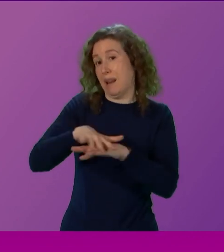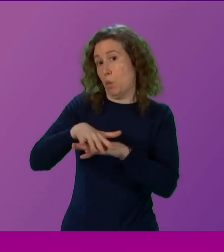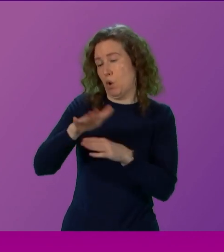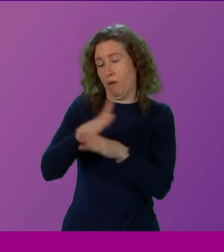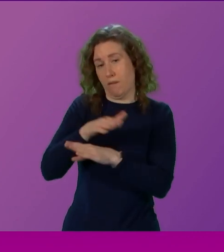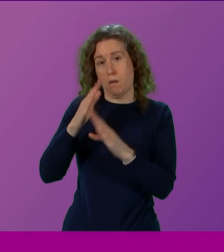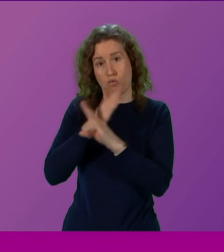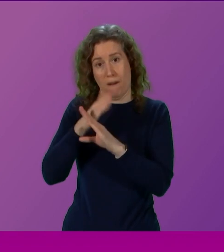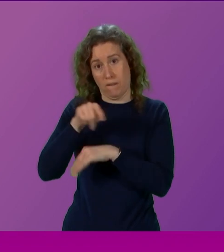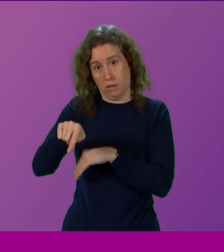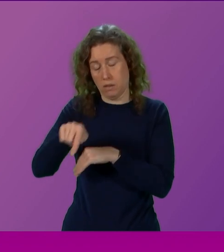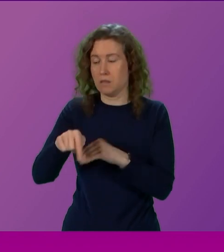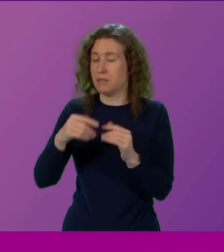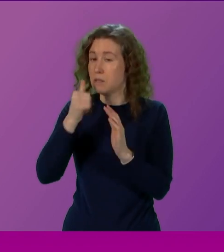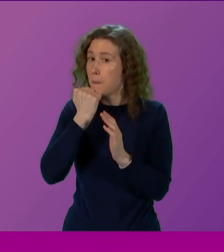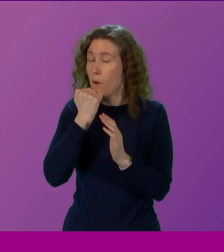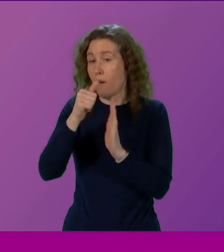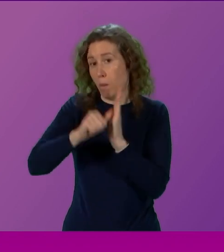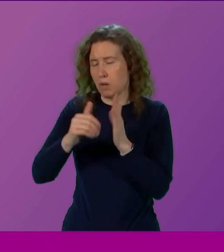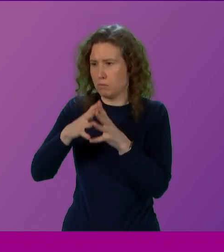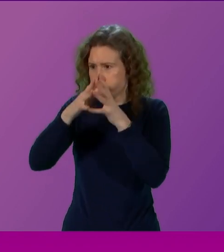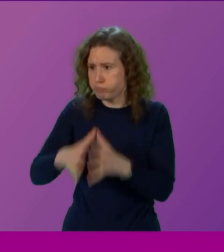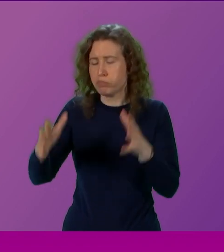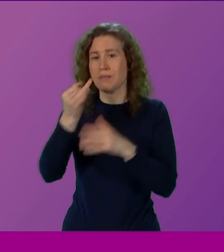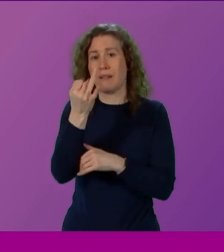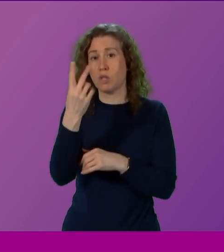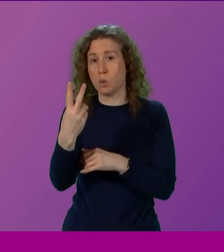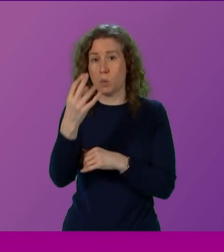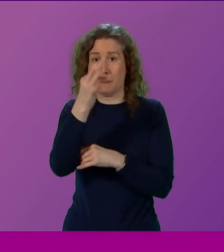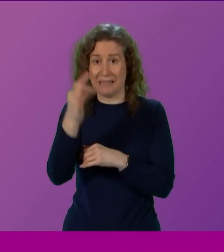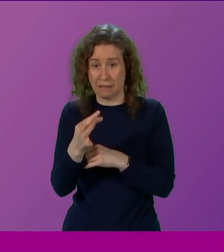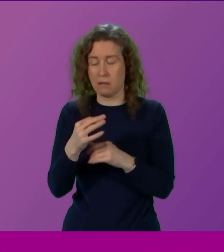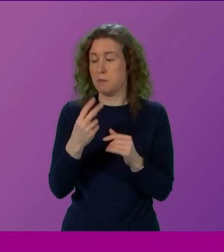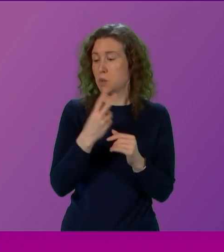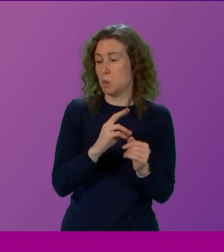of private operations has increased by 72 per cent and, in 2021 alone,